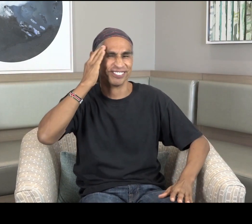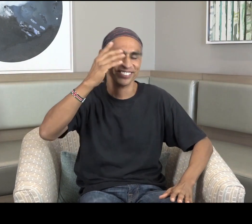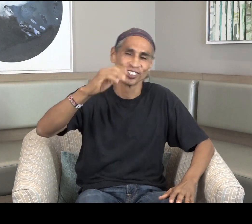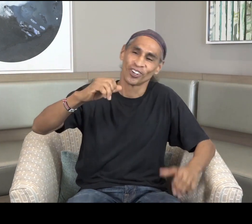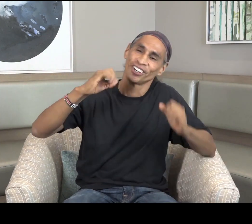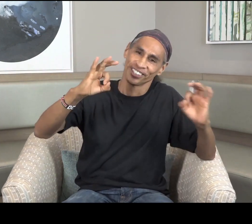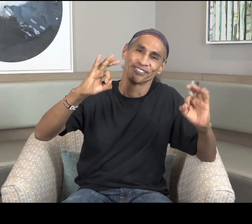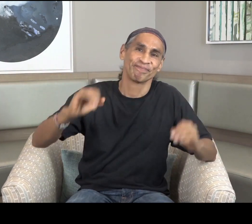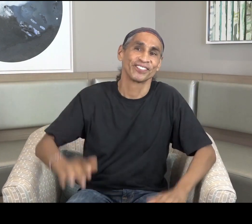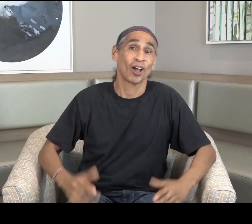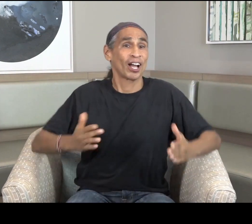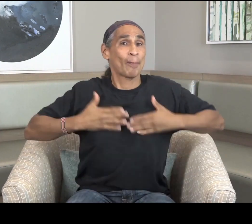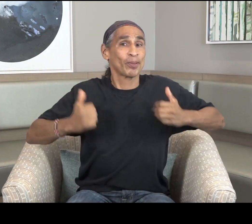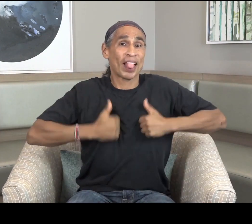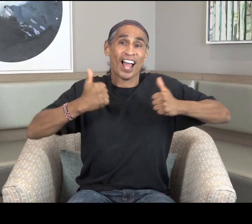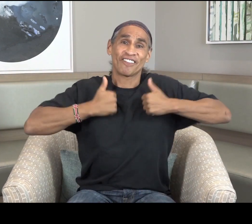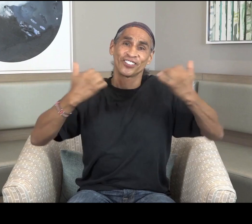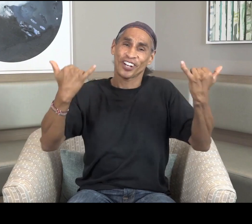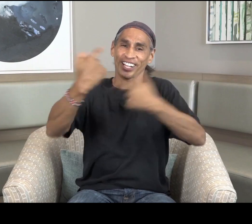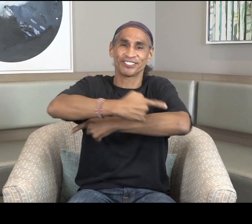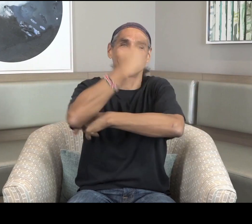But anyway, I’m happy I’m still alive today.